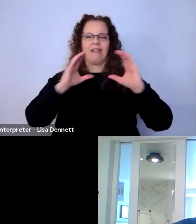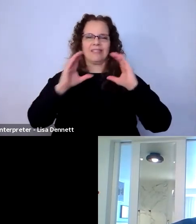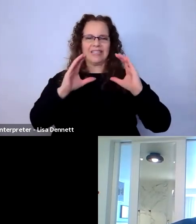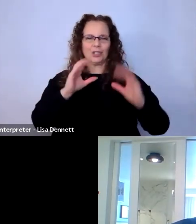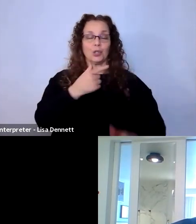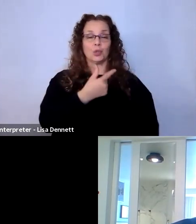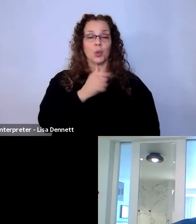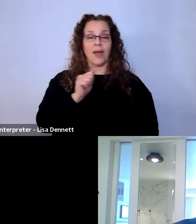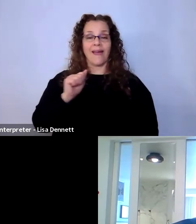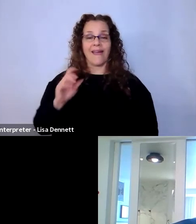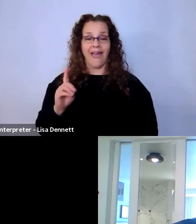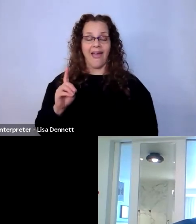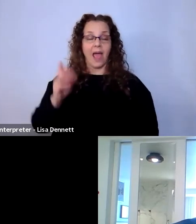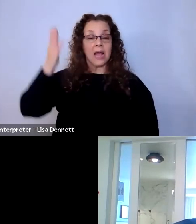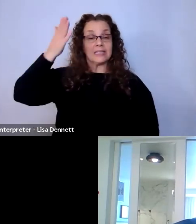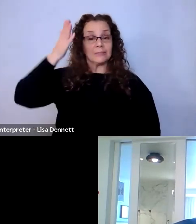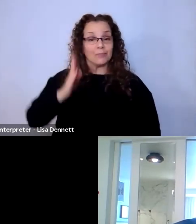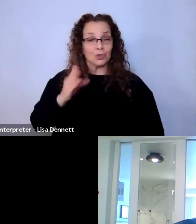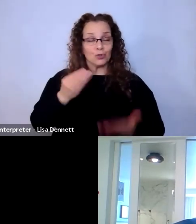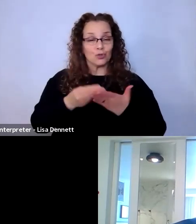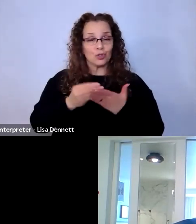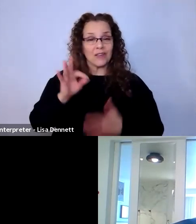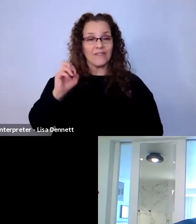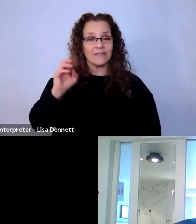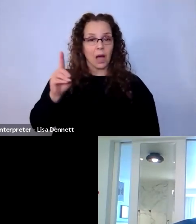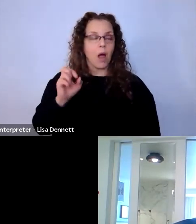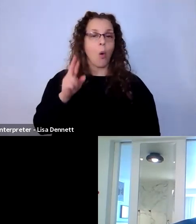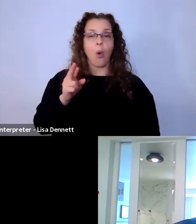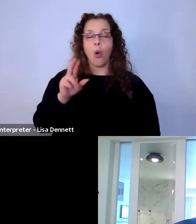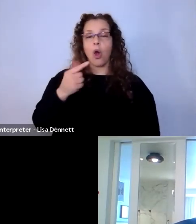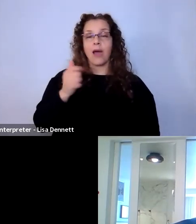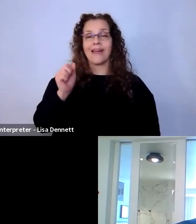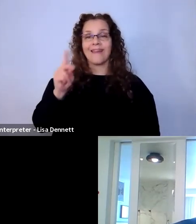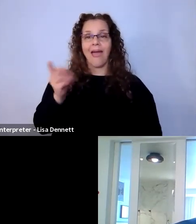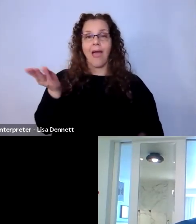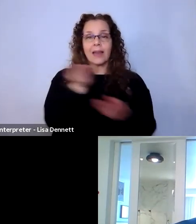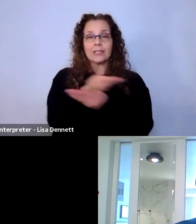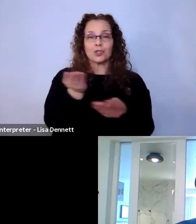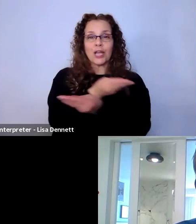Or the gas exchange where it's the everyday conversation to help just people understand what you don't use a mouse.